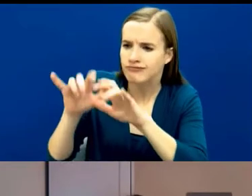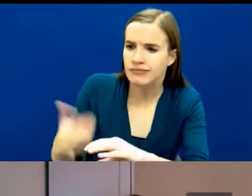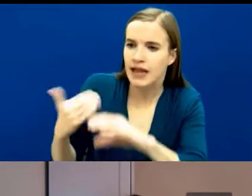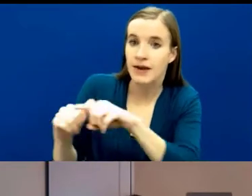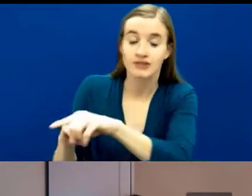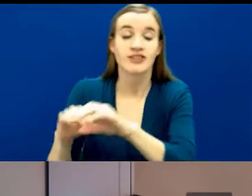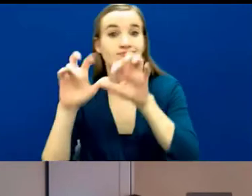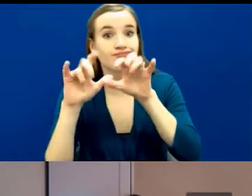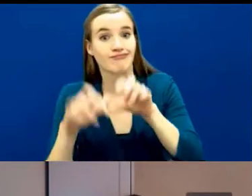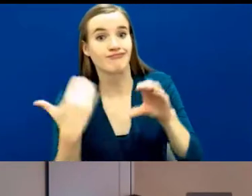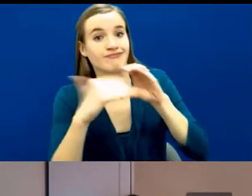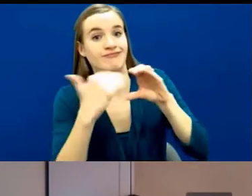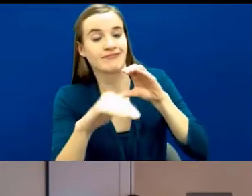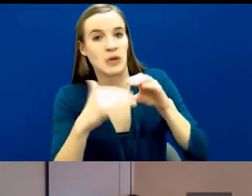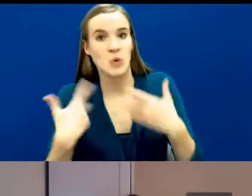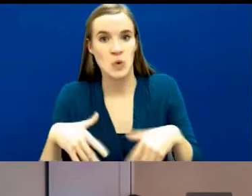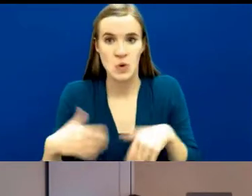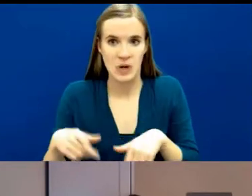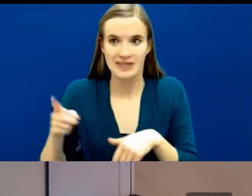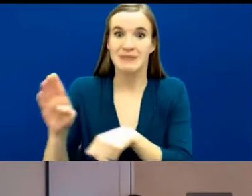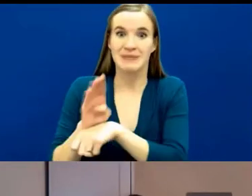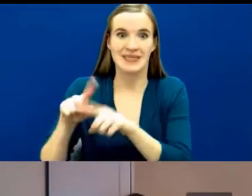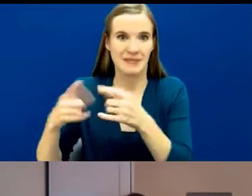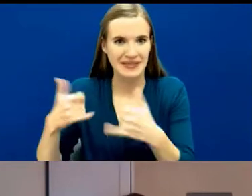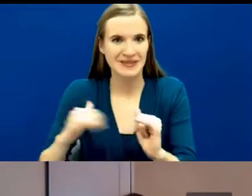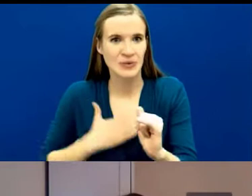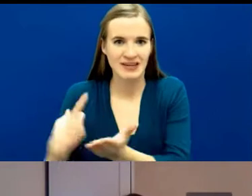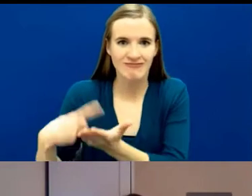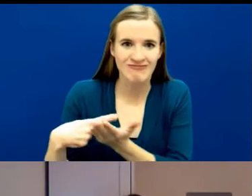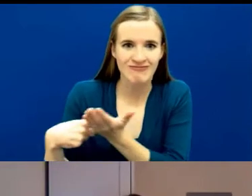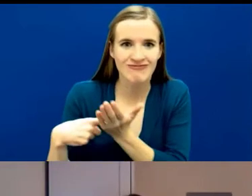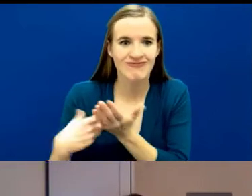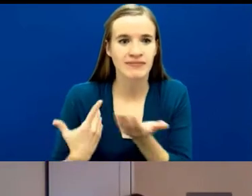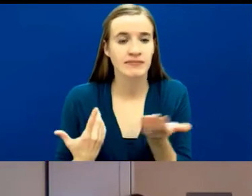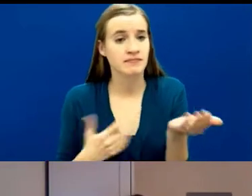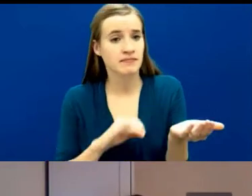email track is together. But, Jennifer, I'd like to just ask you a few questions